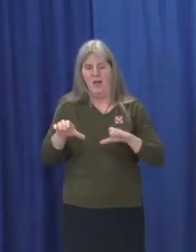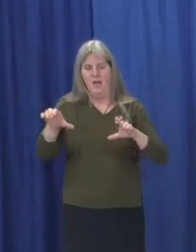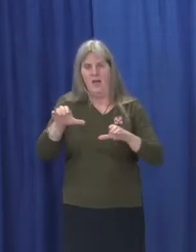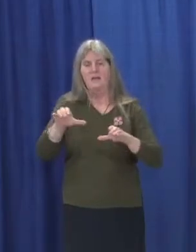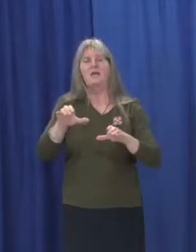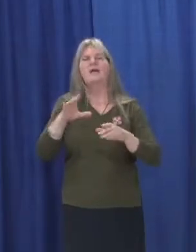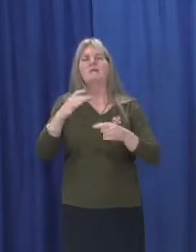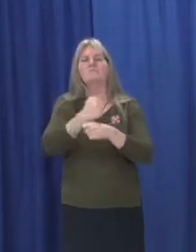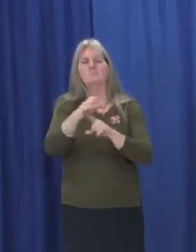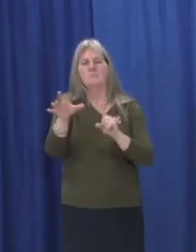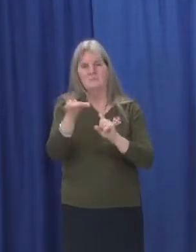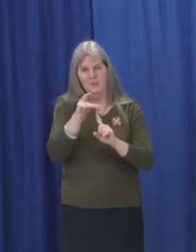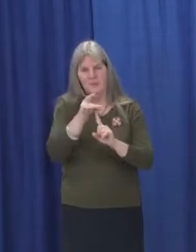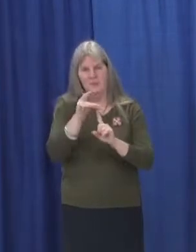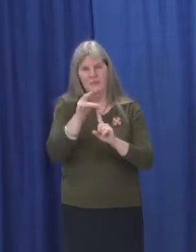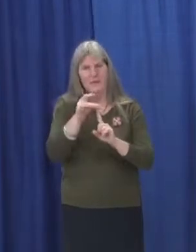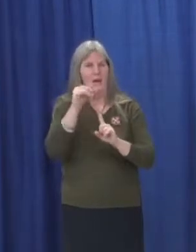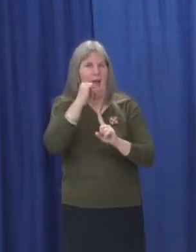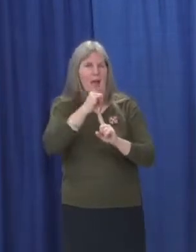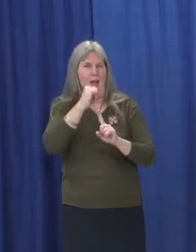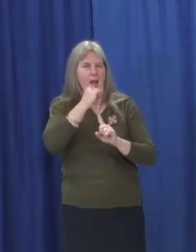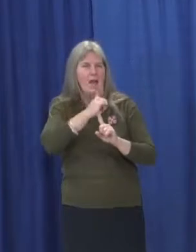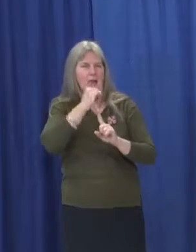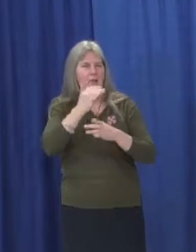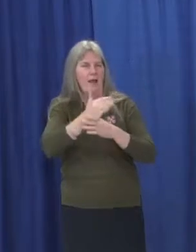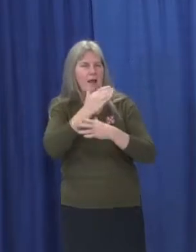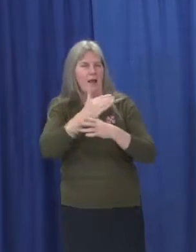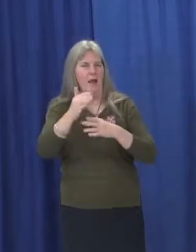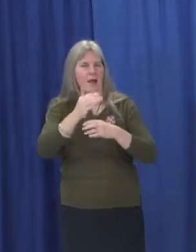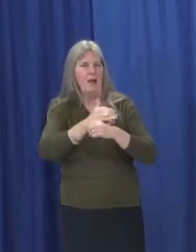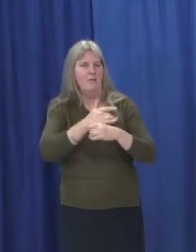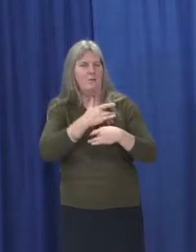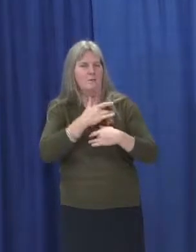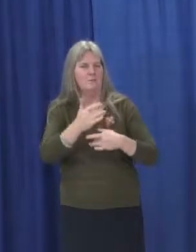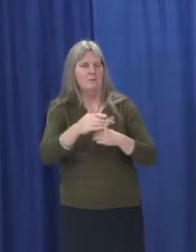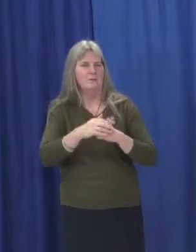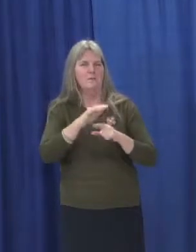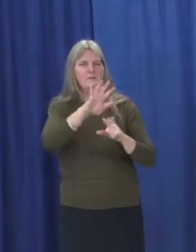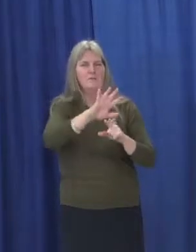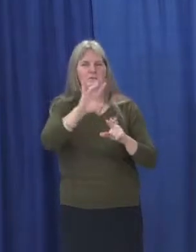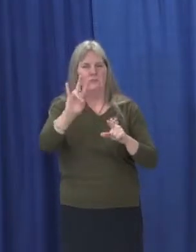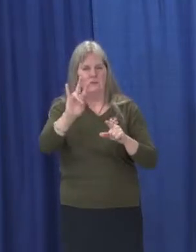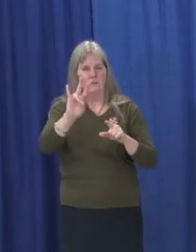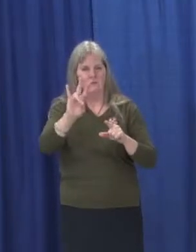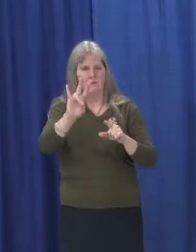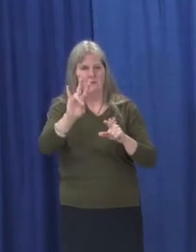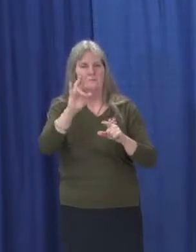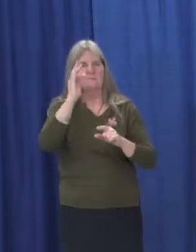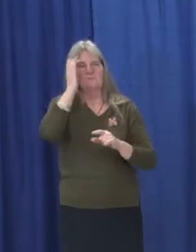cases or the daily active case count average is 57.